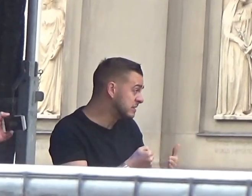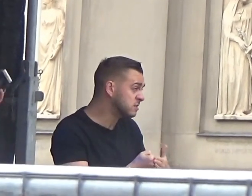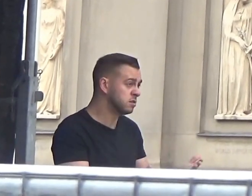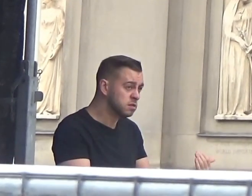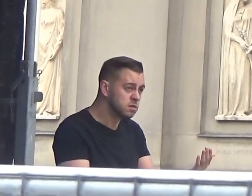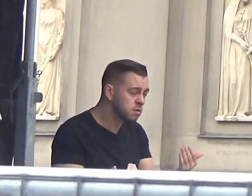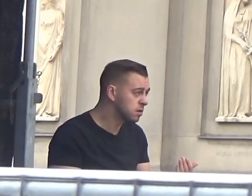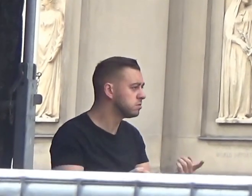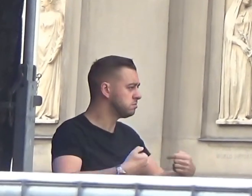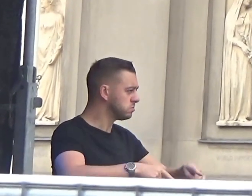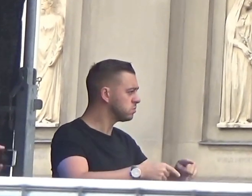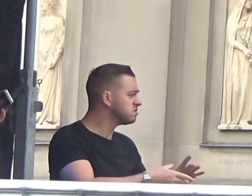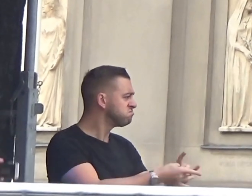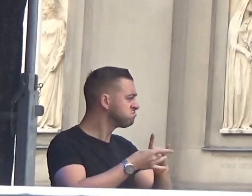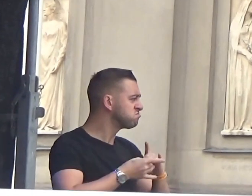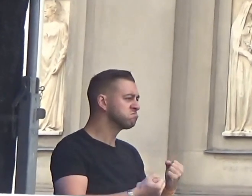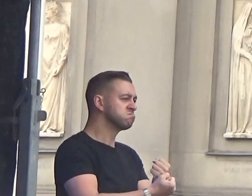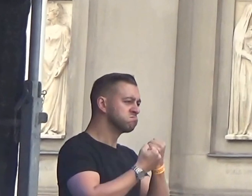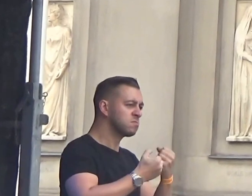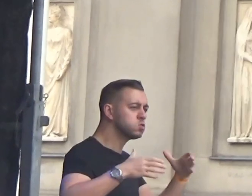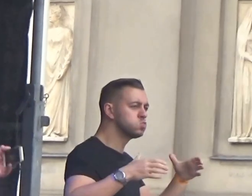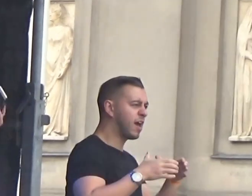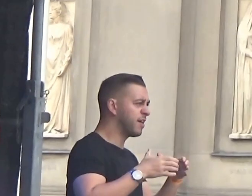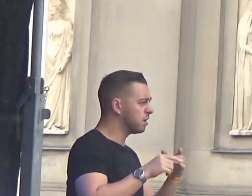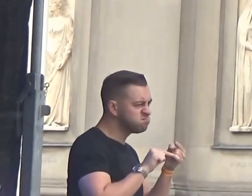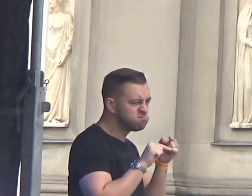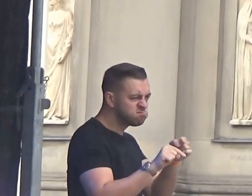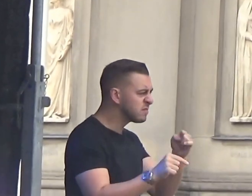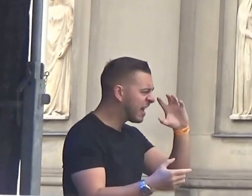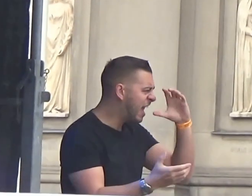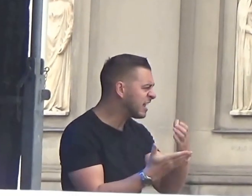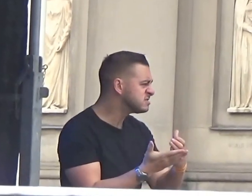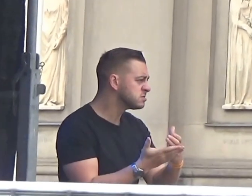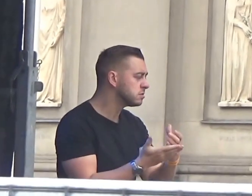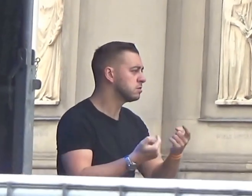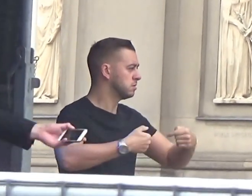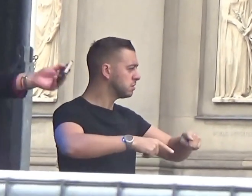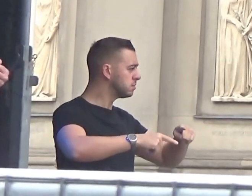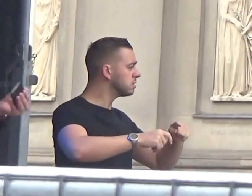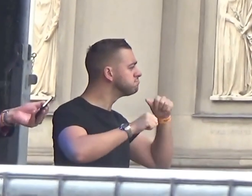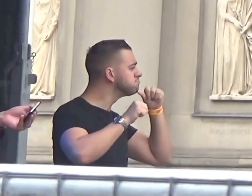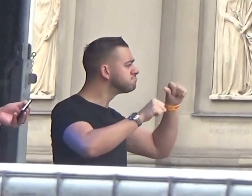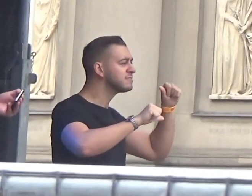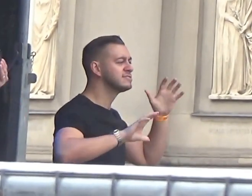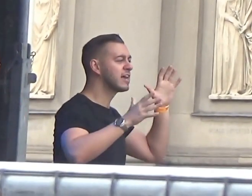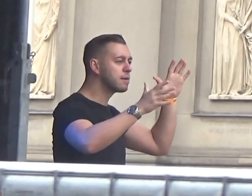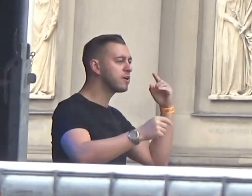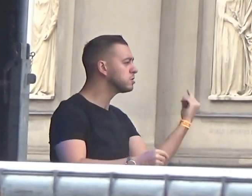Let’s stand together against hate. Let’s stand together and celebrate who we are. Let’s stand